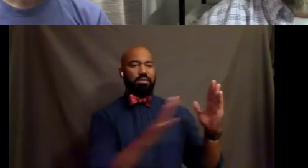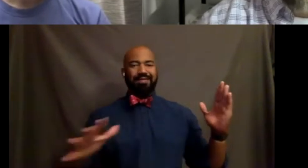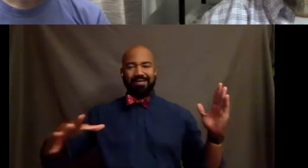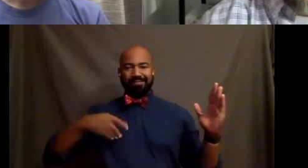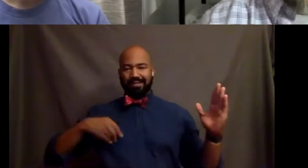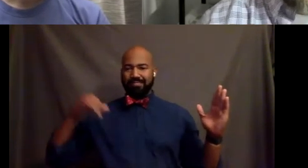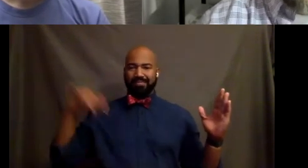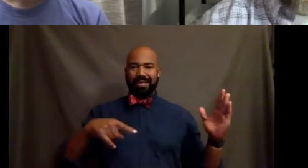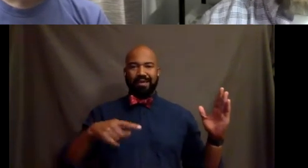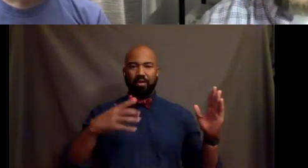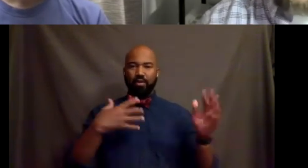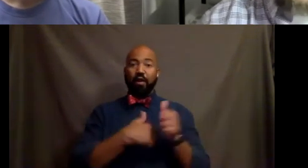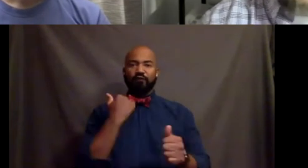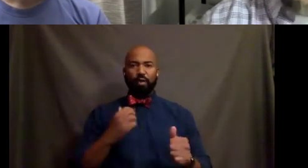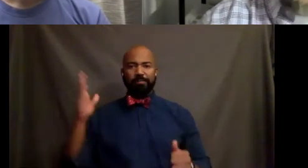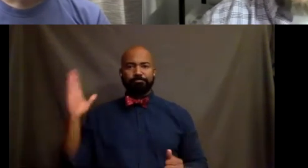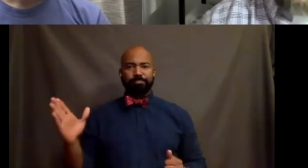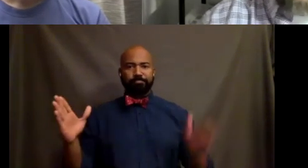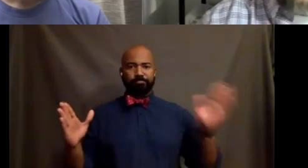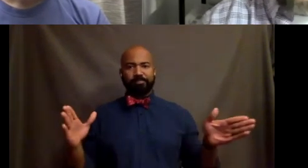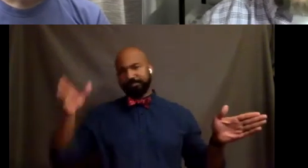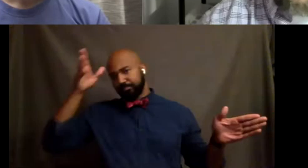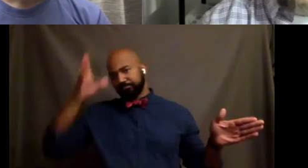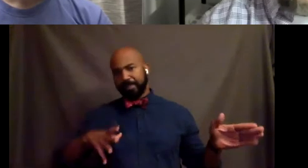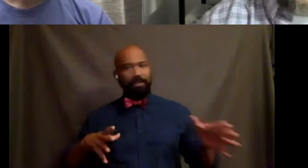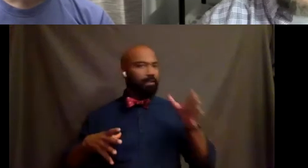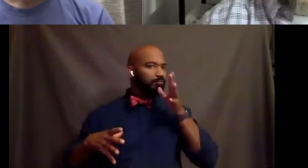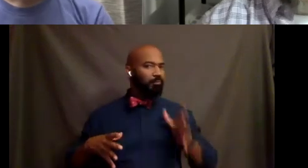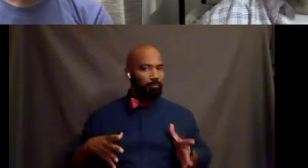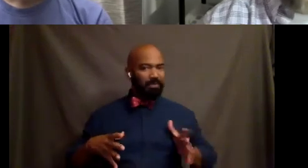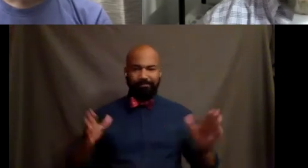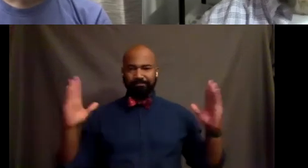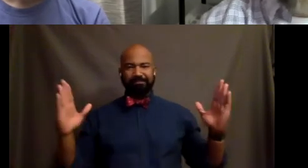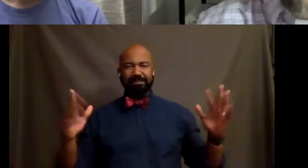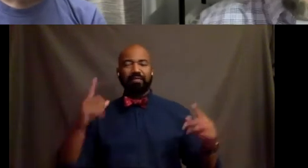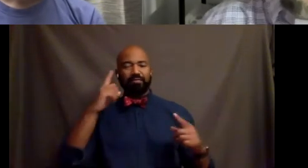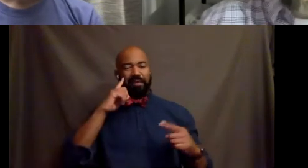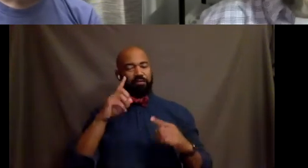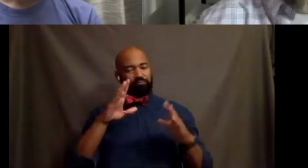Cool. Another question, I know that we're at three minutes to the hour and I asked this the other two times,